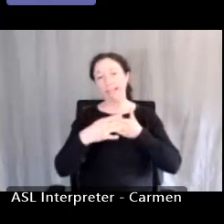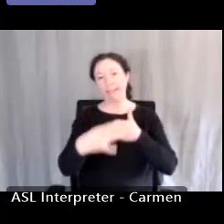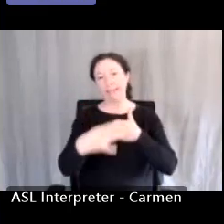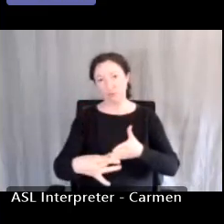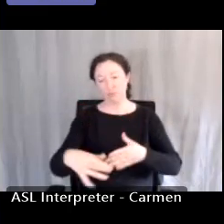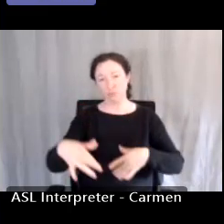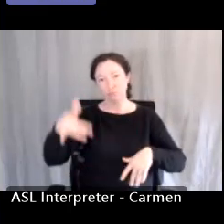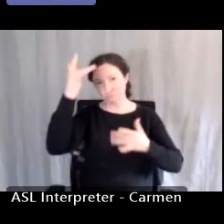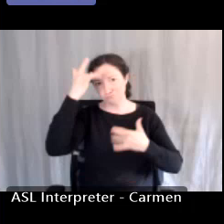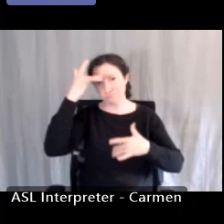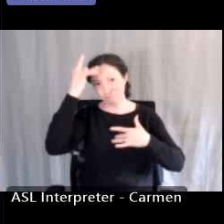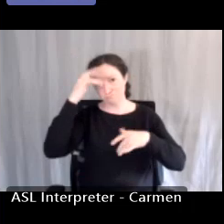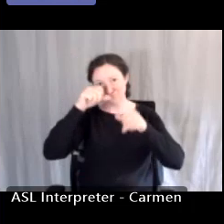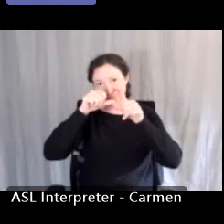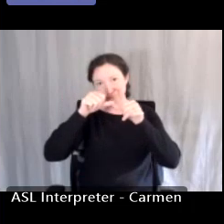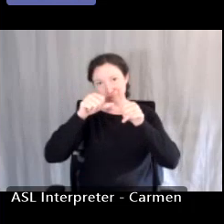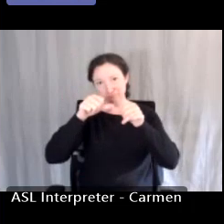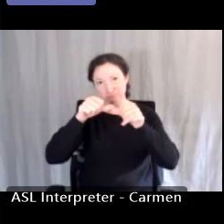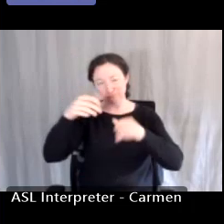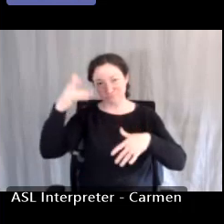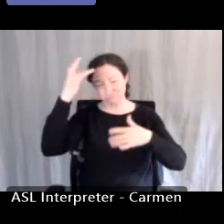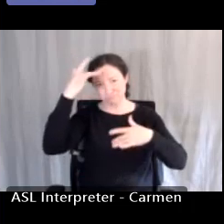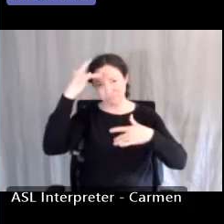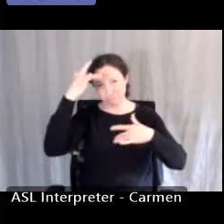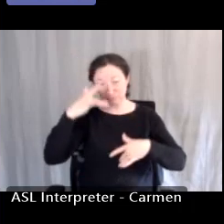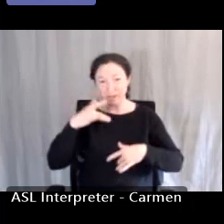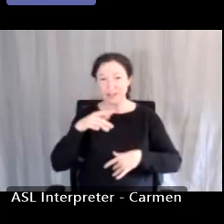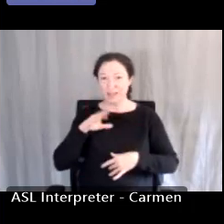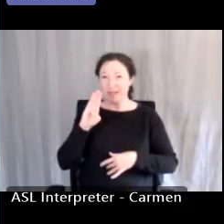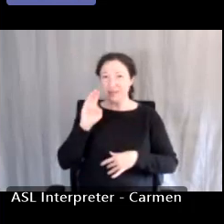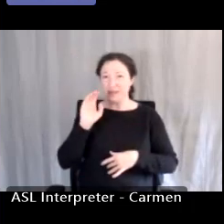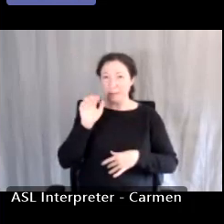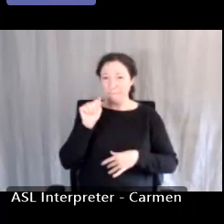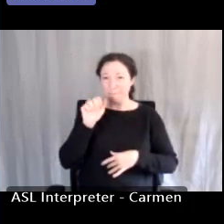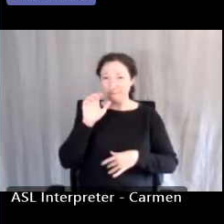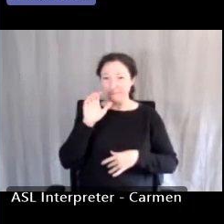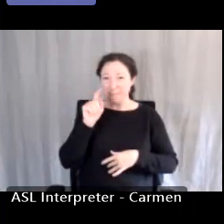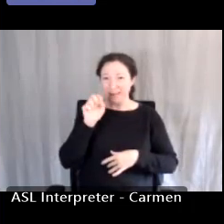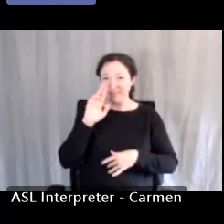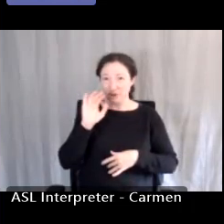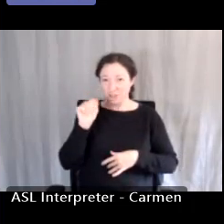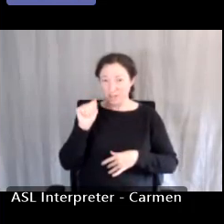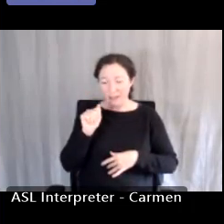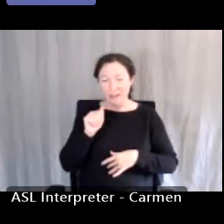'cause their, they're, they're bossy. Those, those bacteria is bossy. They tell us what to do. They're in control, hyperinsulinemia.